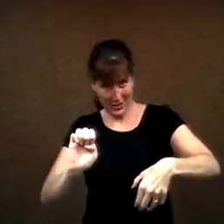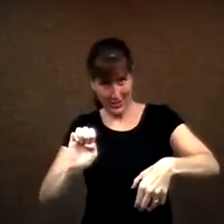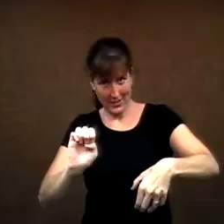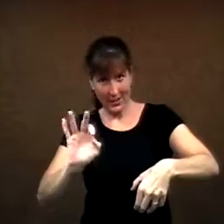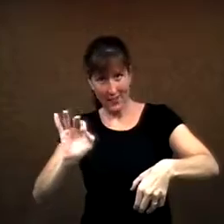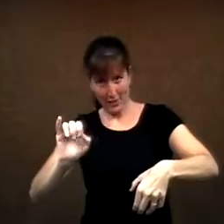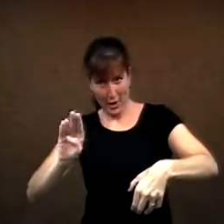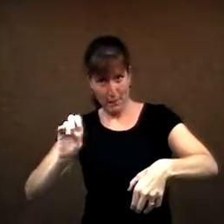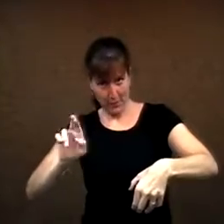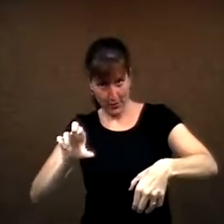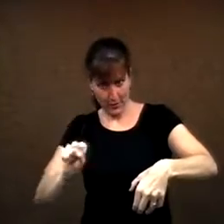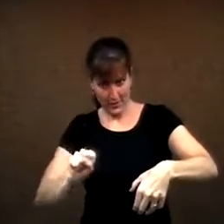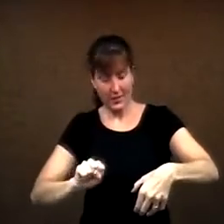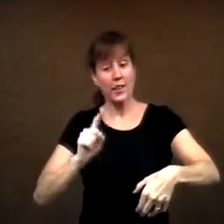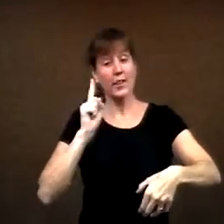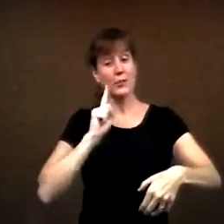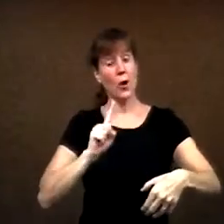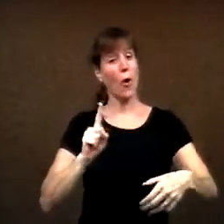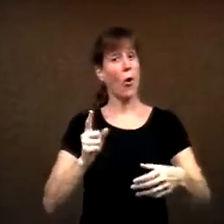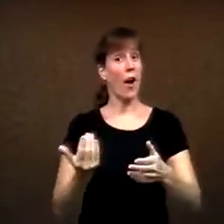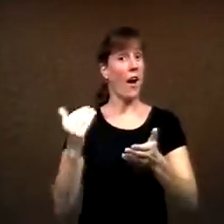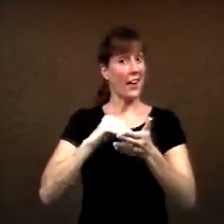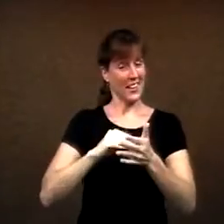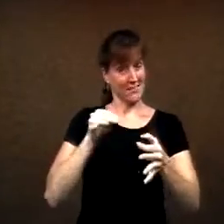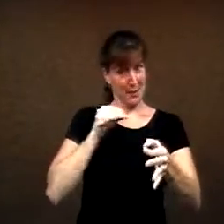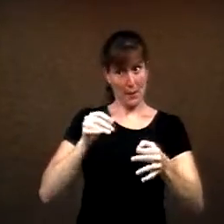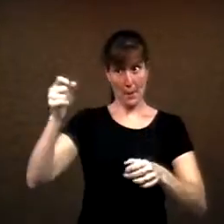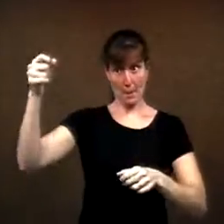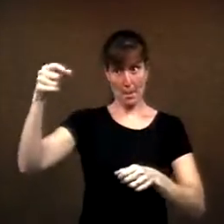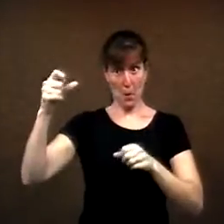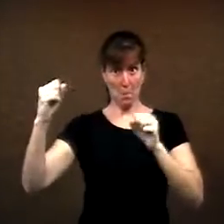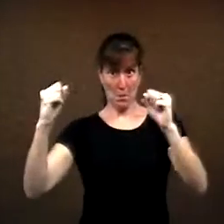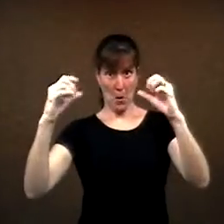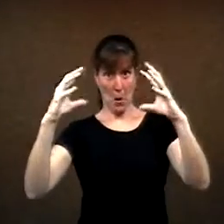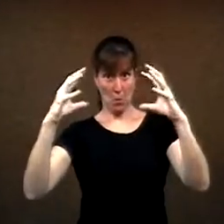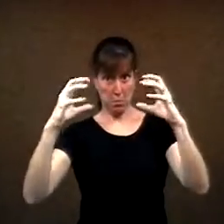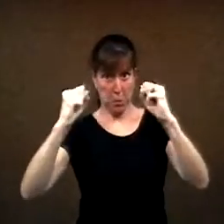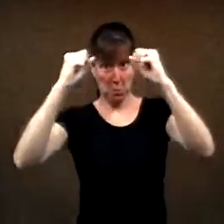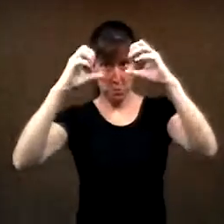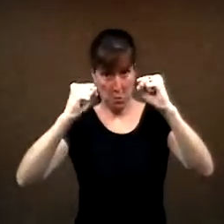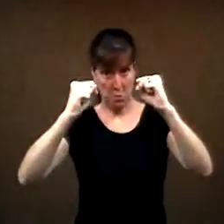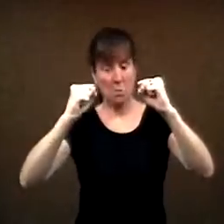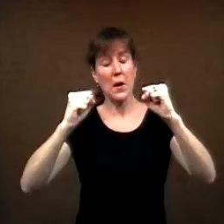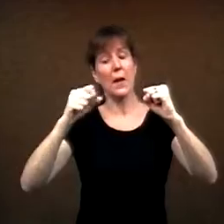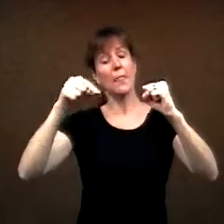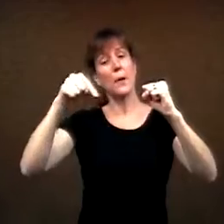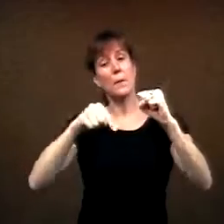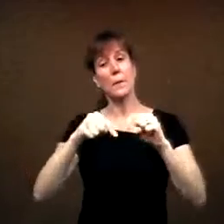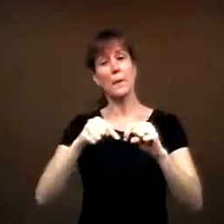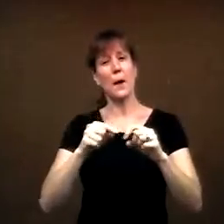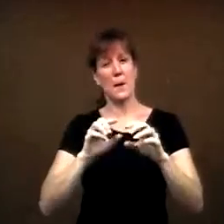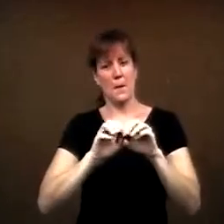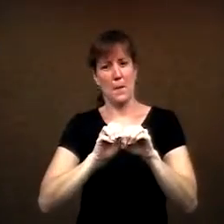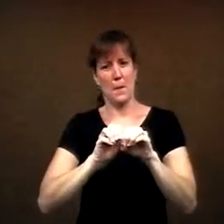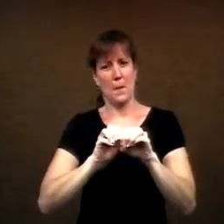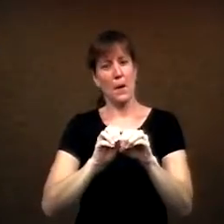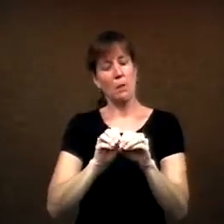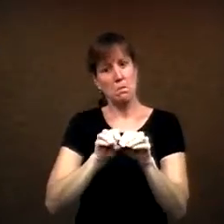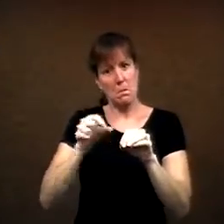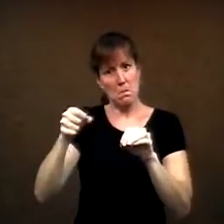atrioventricular node, sets the tone; impulses are collected by the atrioventricular bundle, and delivered